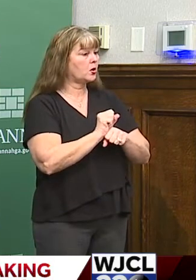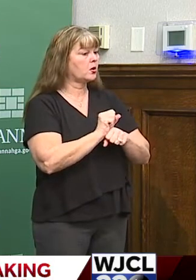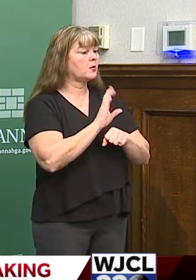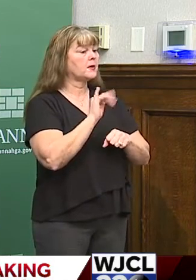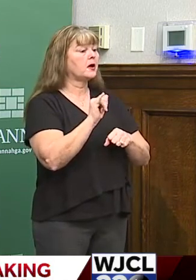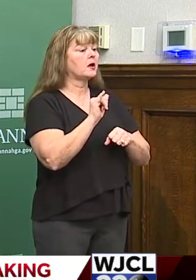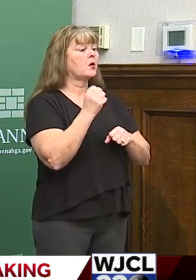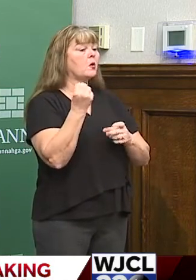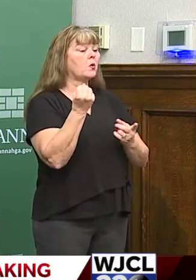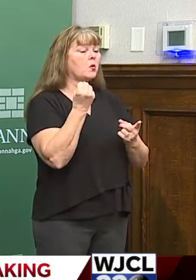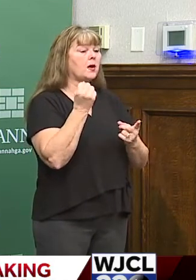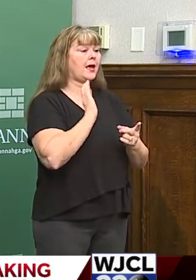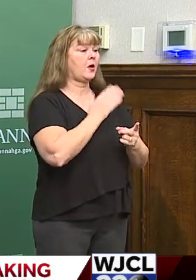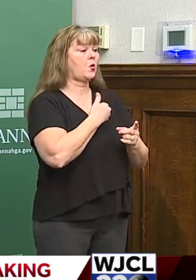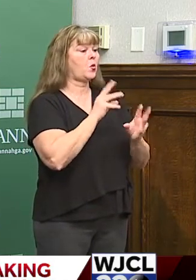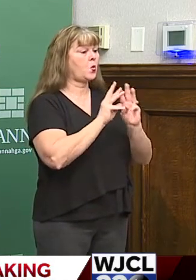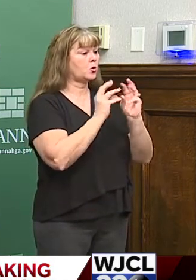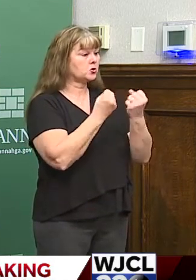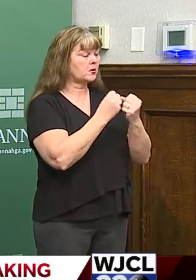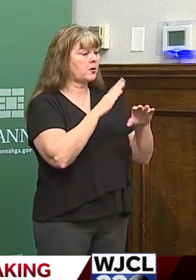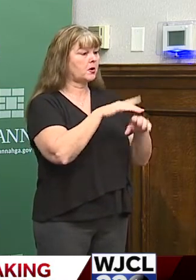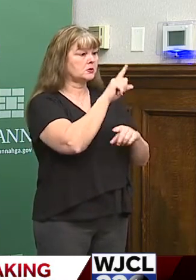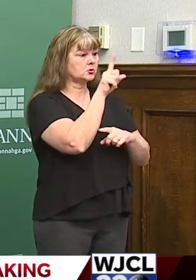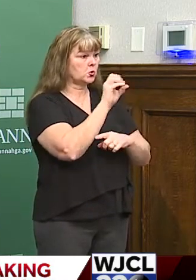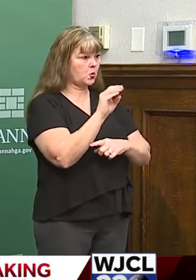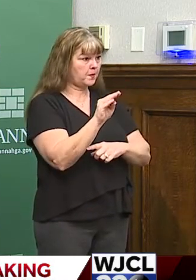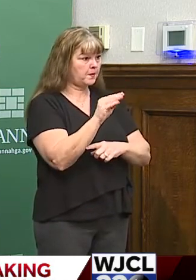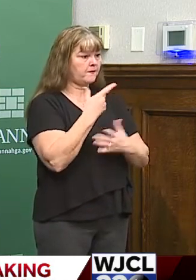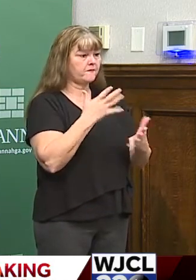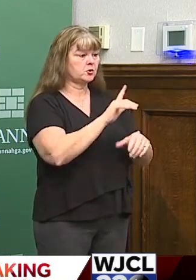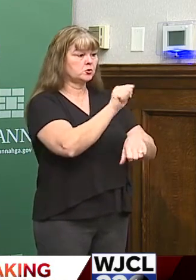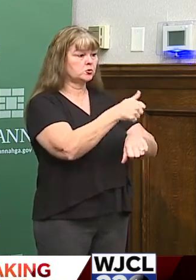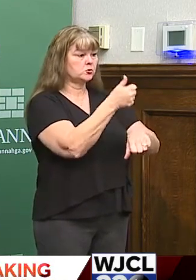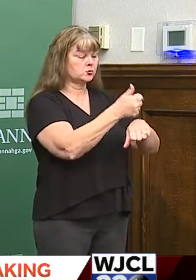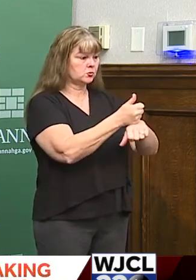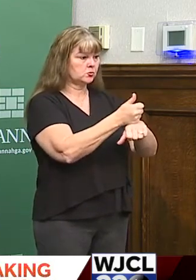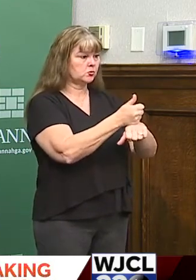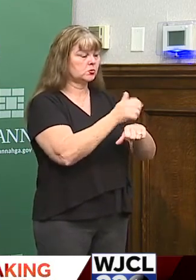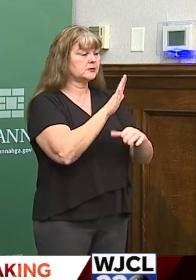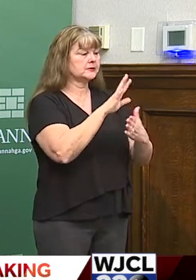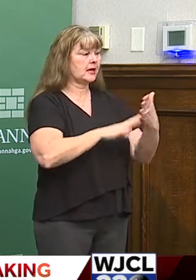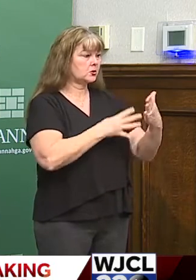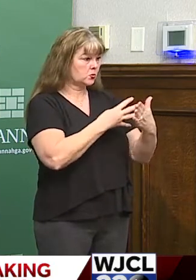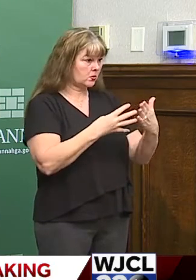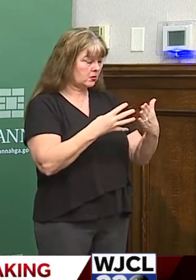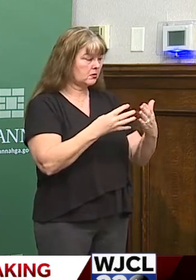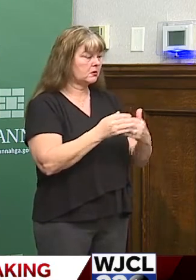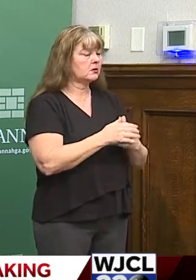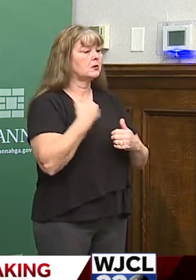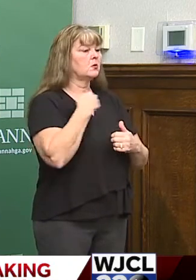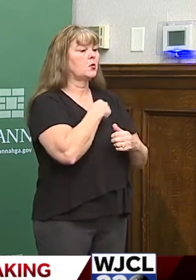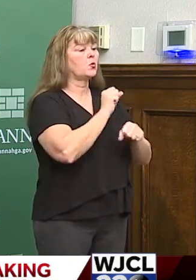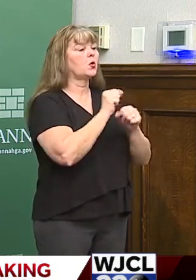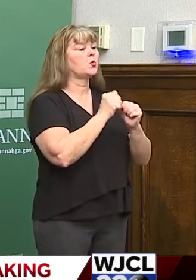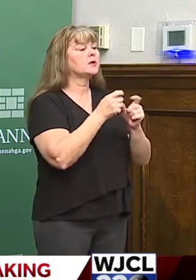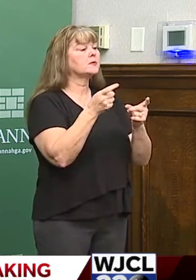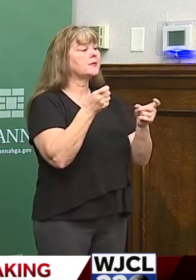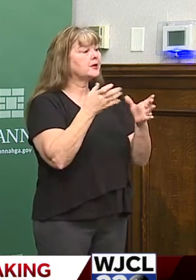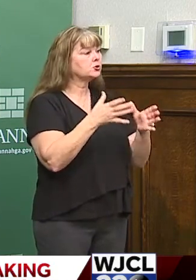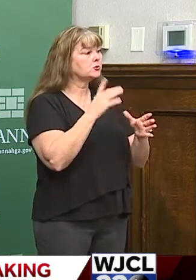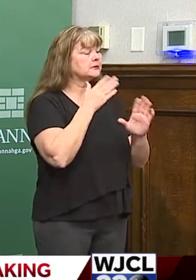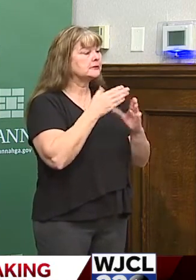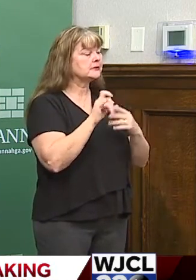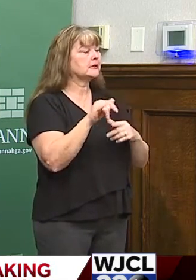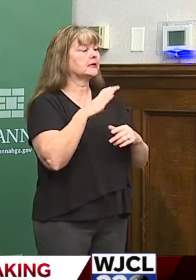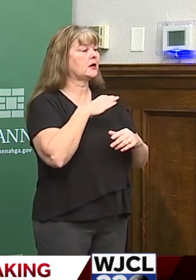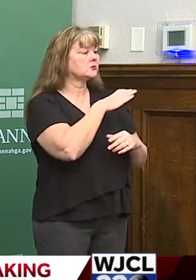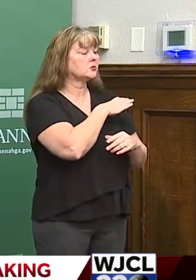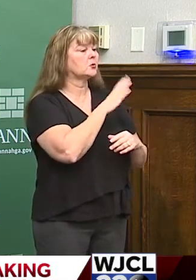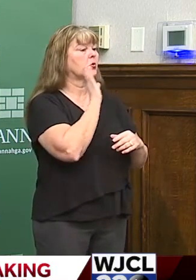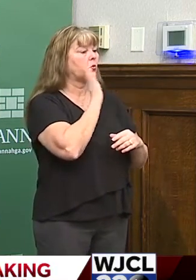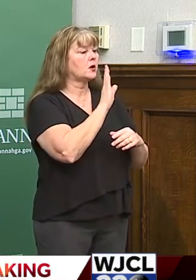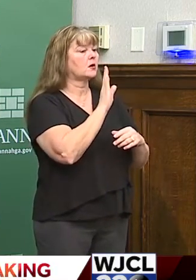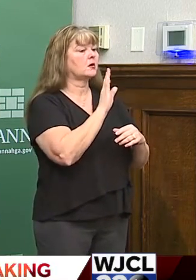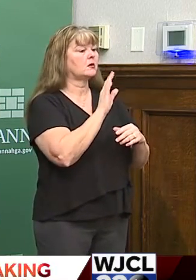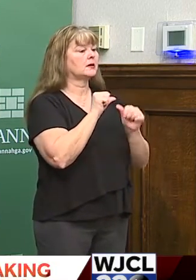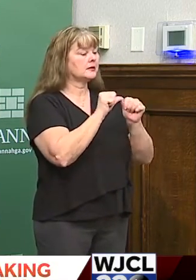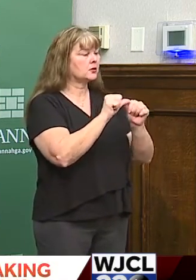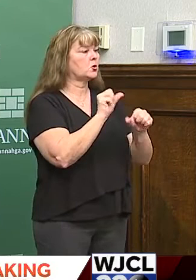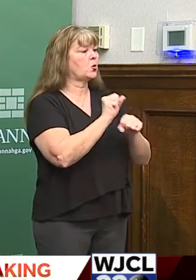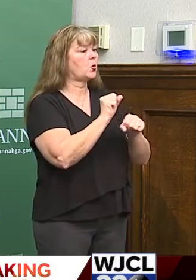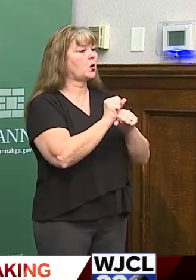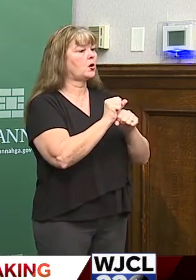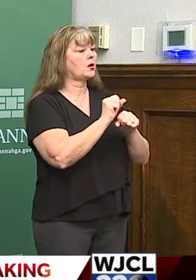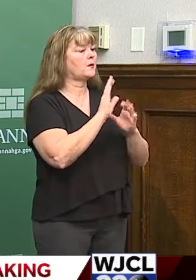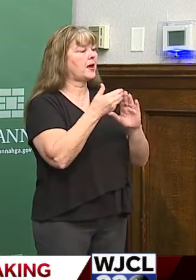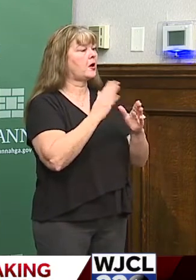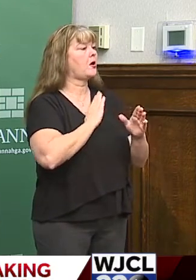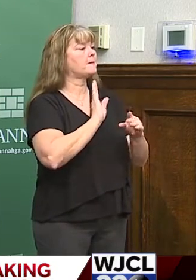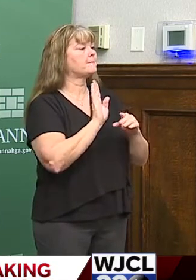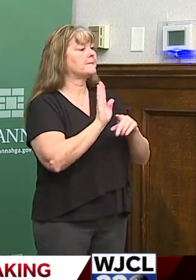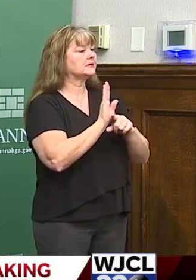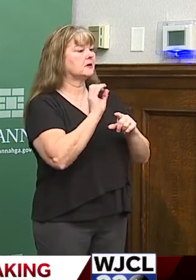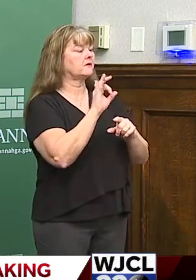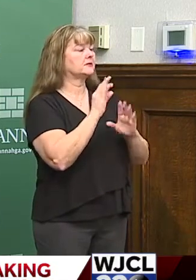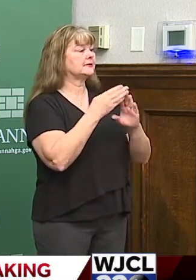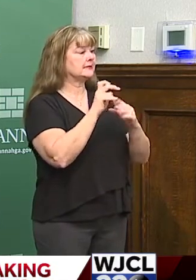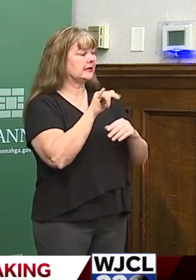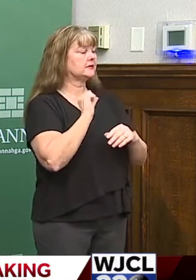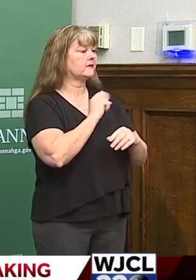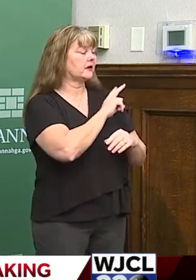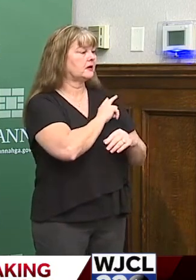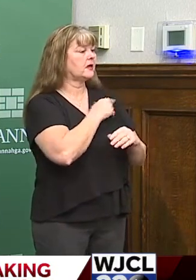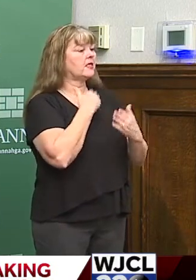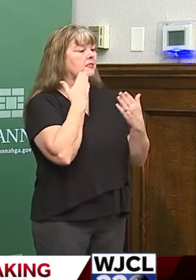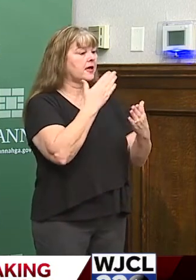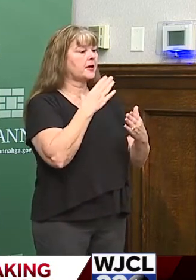AND CITY COUNCIL WILL SOON RESUME ITS WORK BY HOLDING OUR WE ALREADY HAVE ESTABLISHED A PRIORITY SCHEDULE SO WE'LL BE WORKING WITH THE CITY MANAGER AND GET BACK ABOUT THE BUSINESS